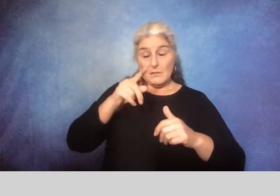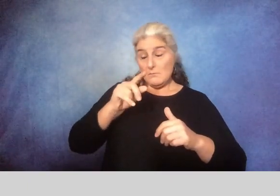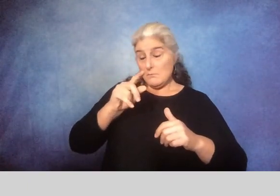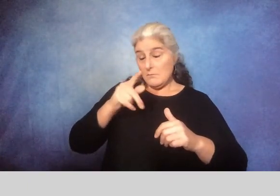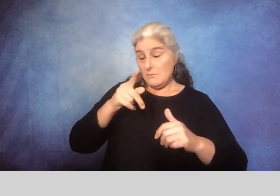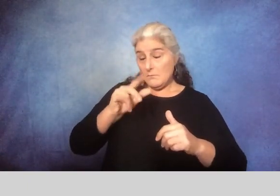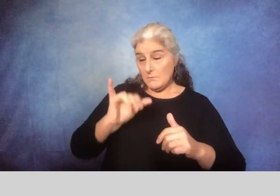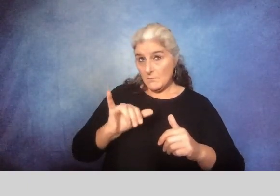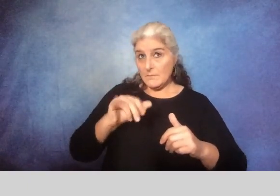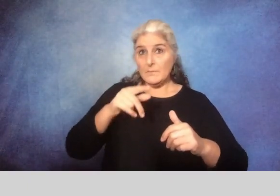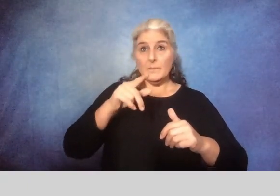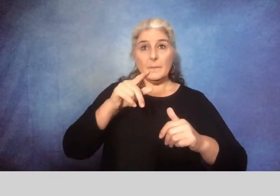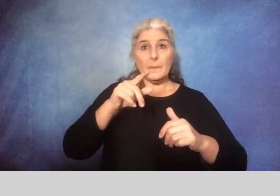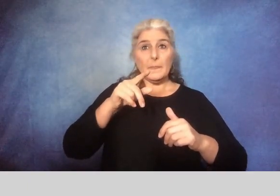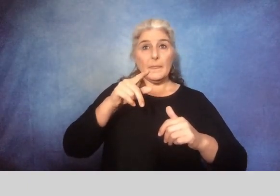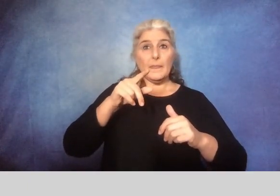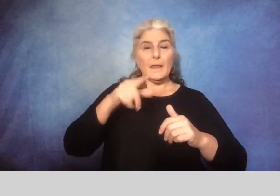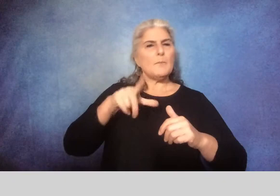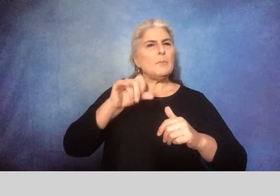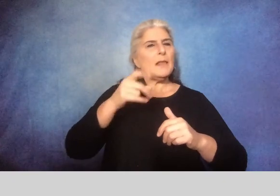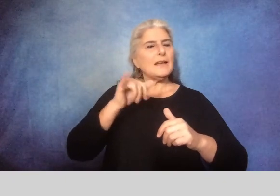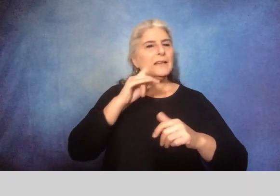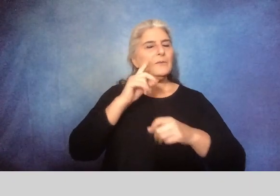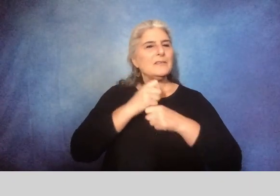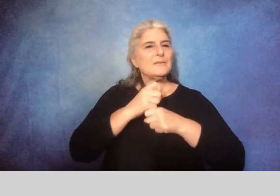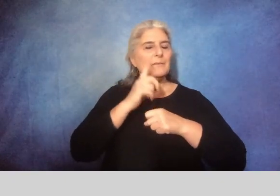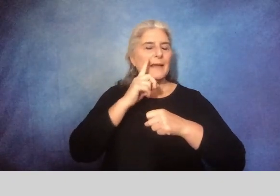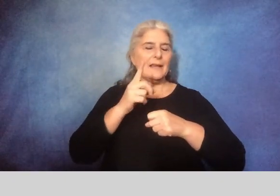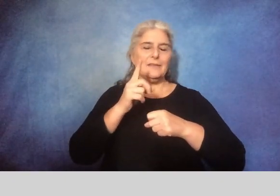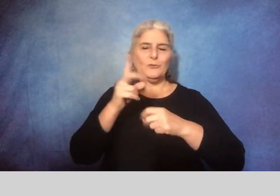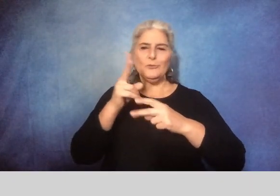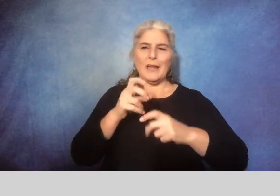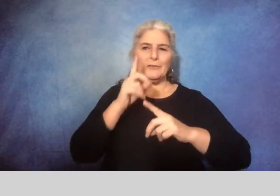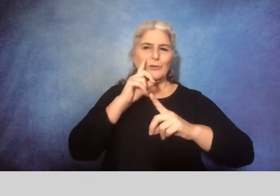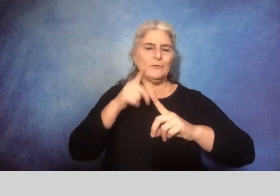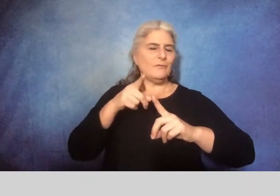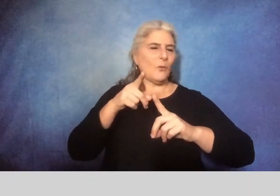project and, so far, Pytest has gotten more